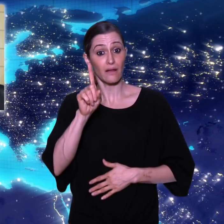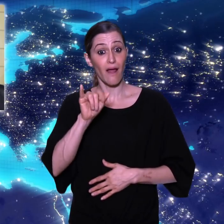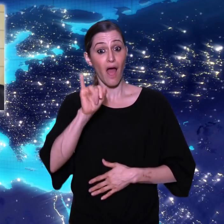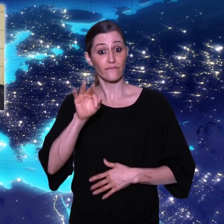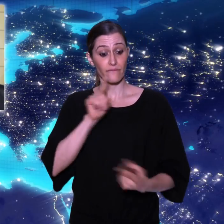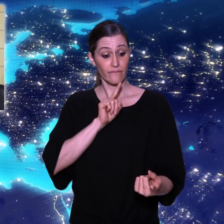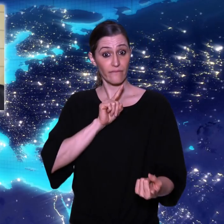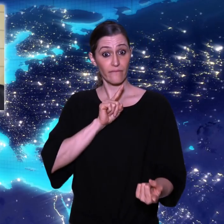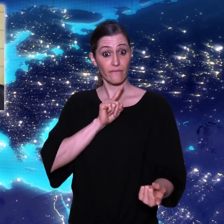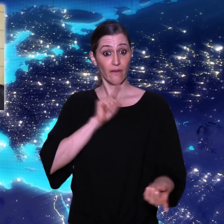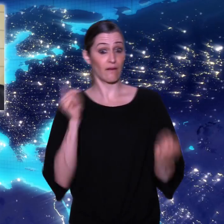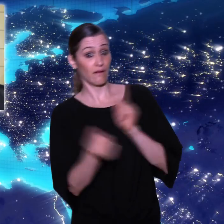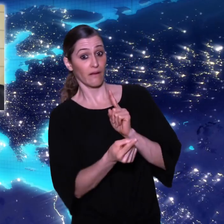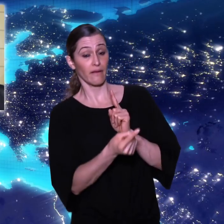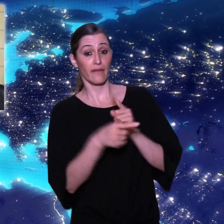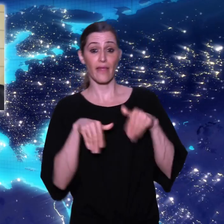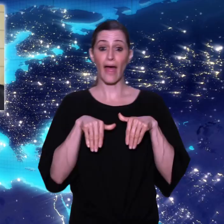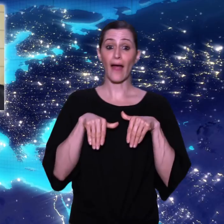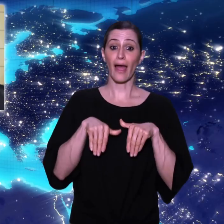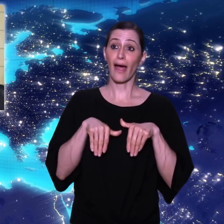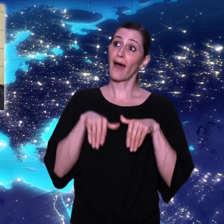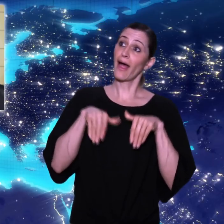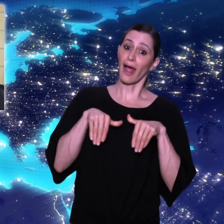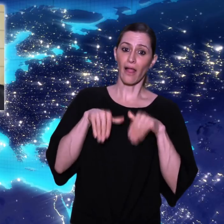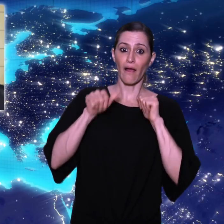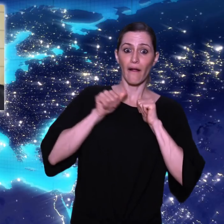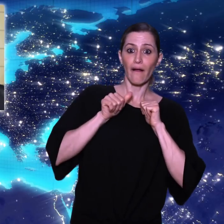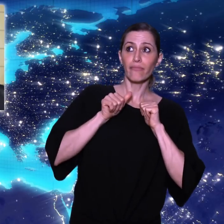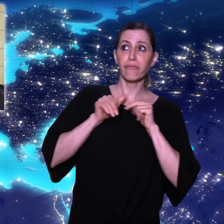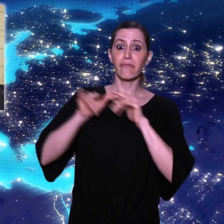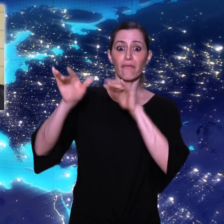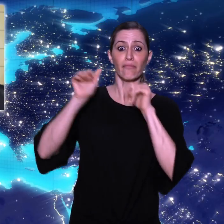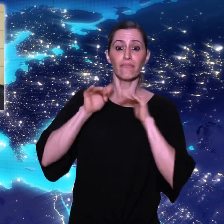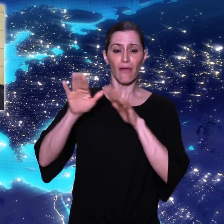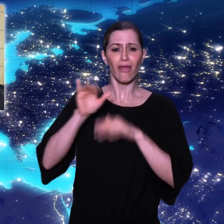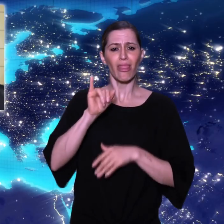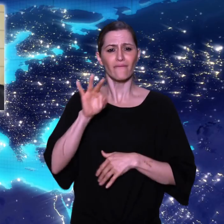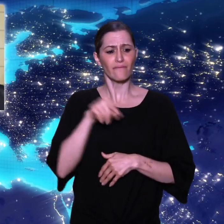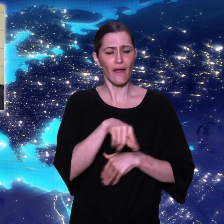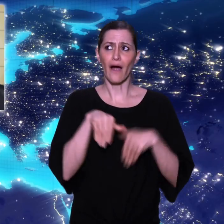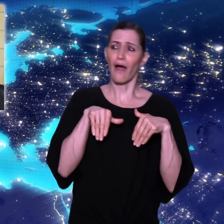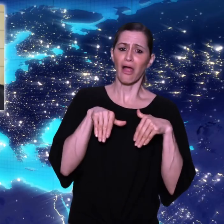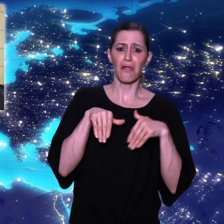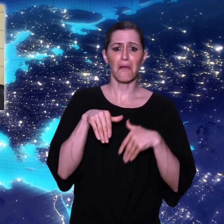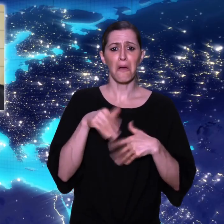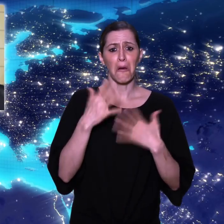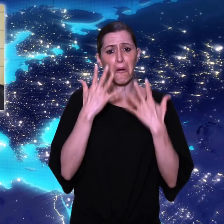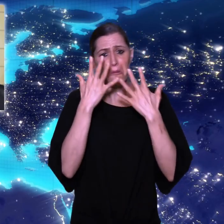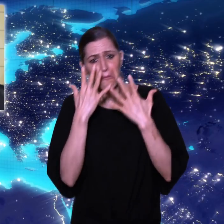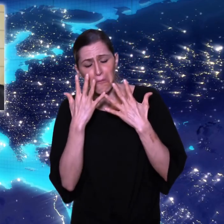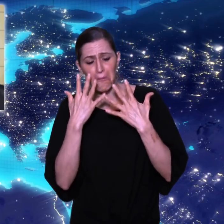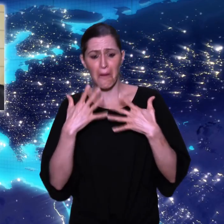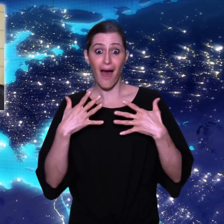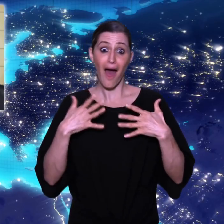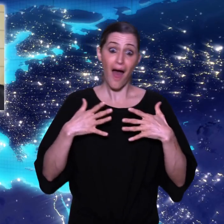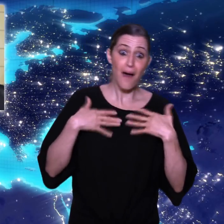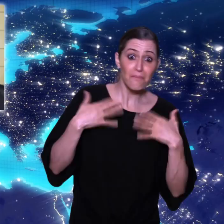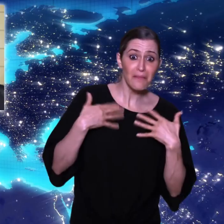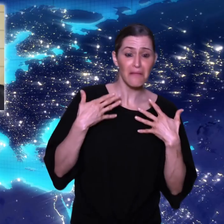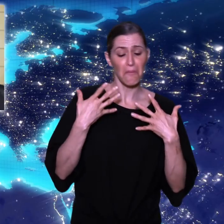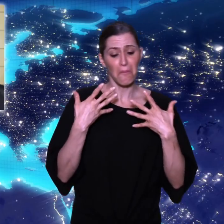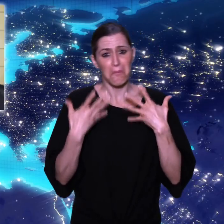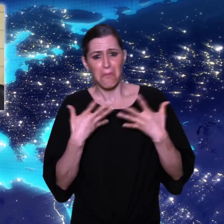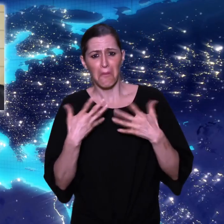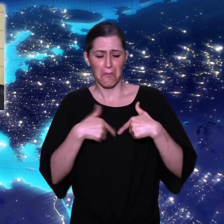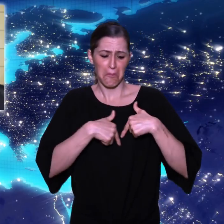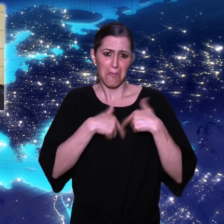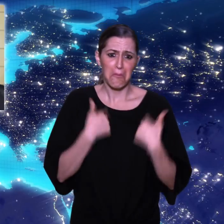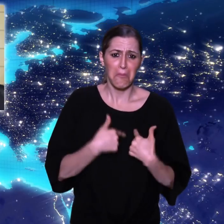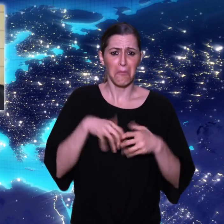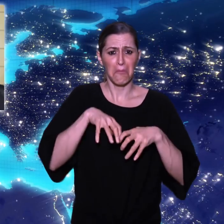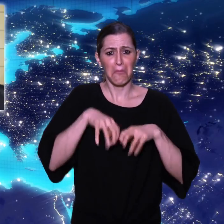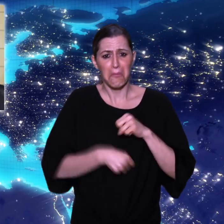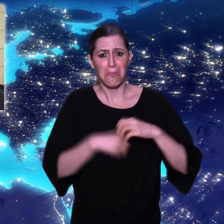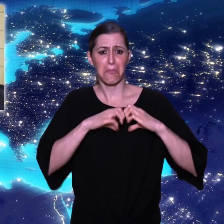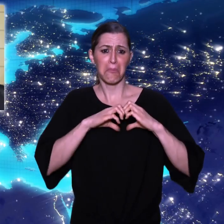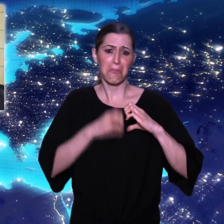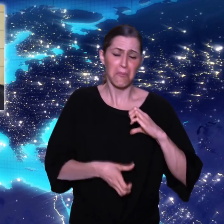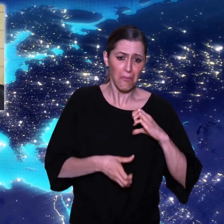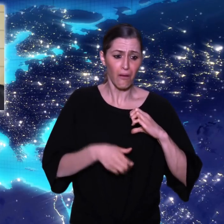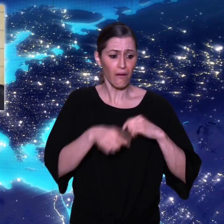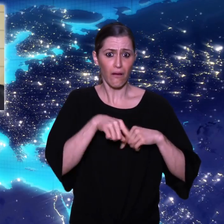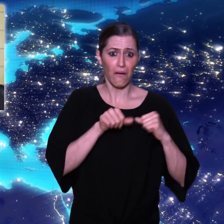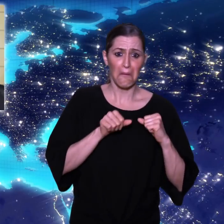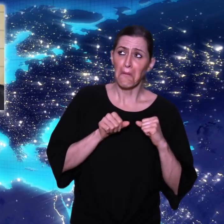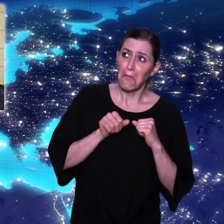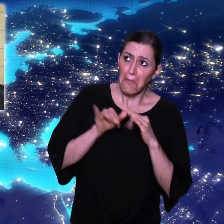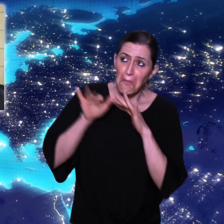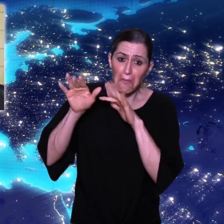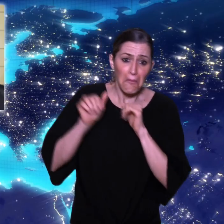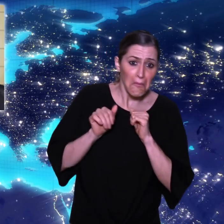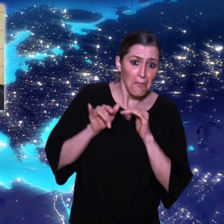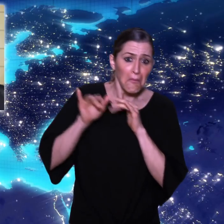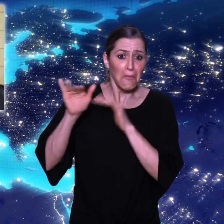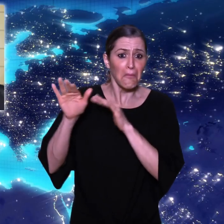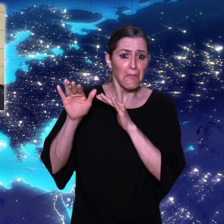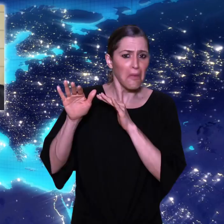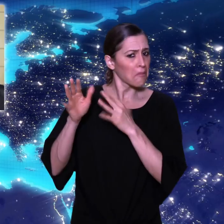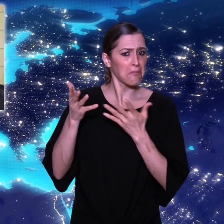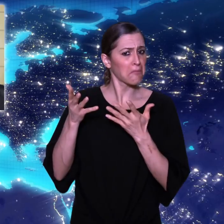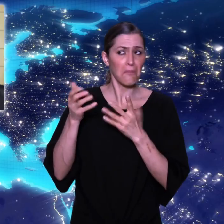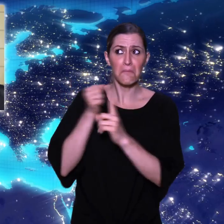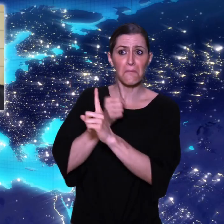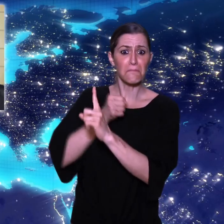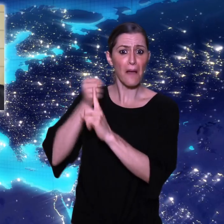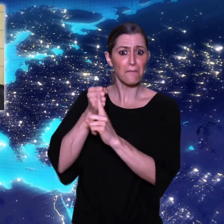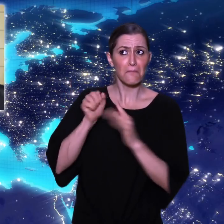affecting their emotions because people have other